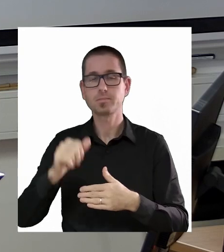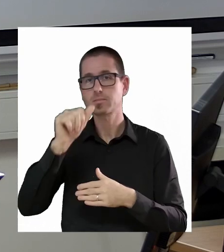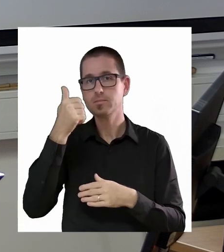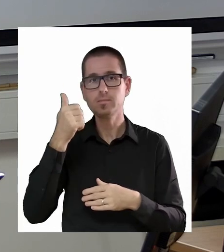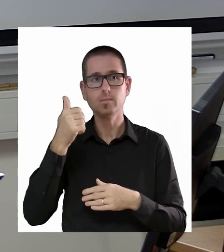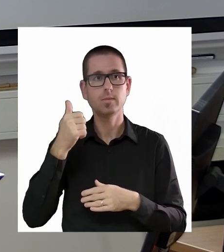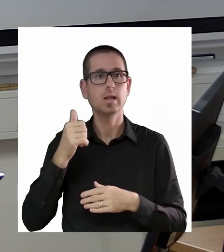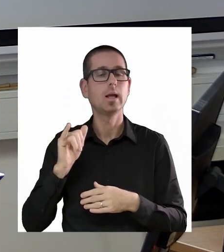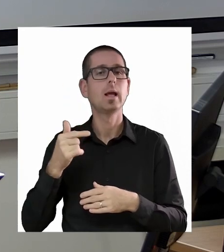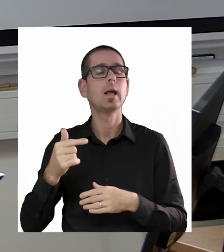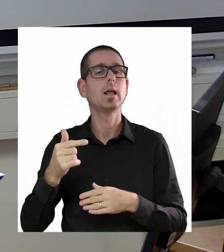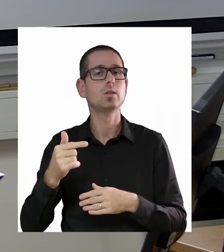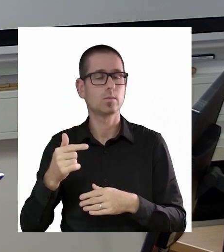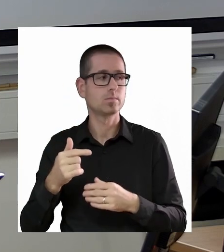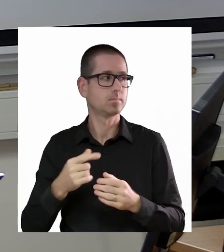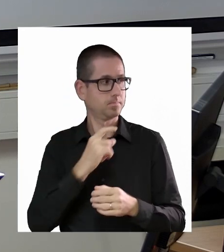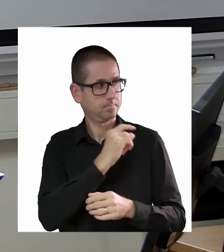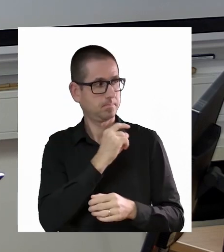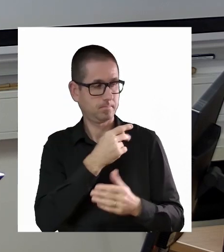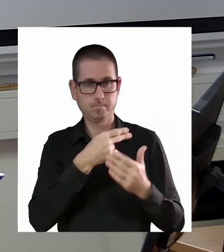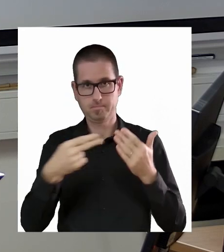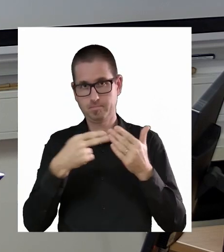introducing training on user testing with people with disabilities